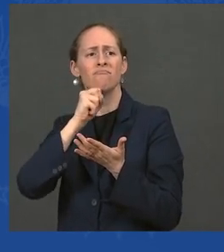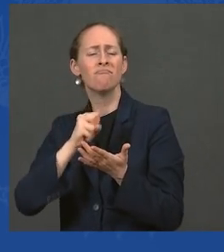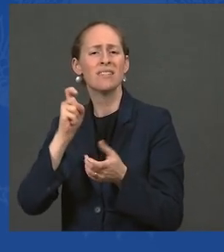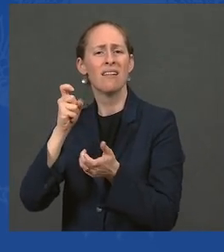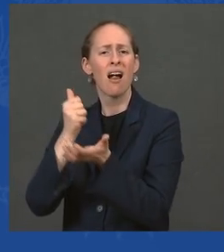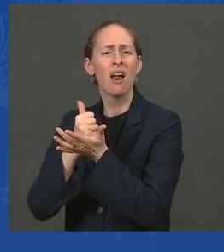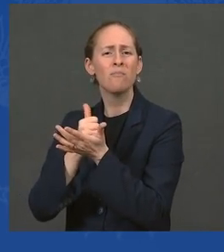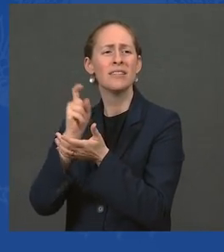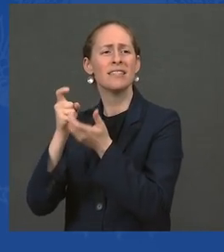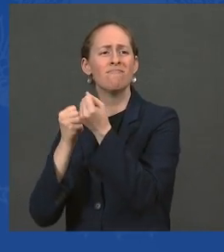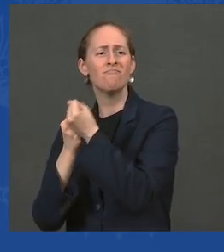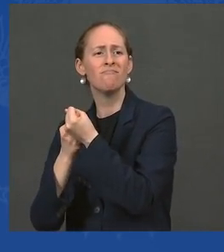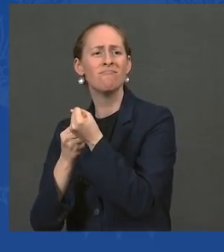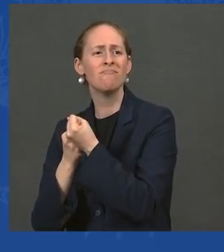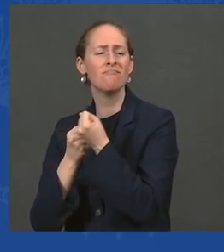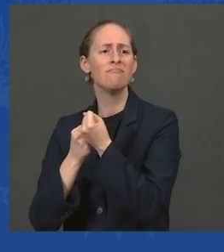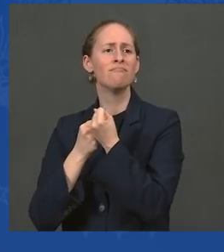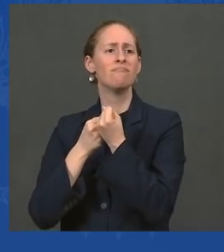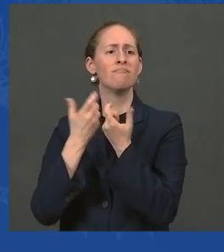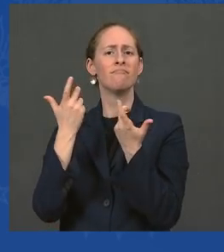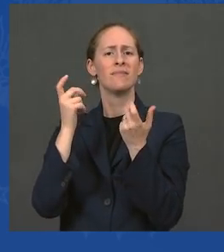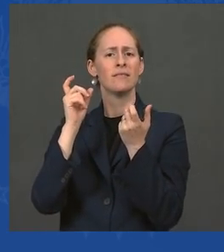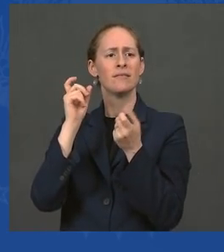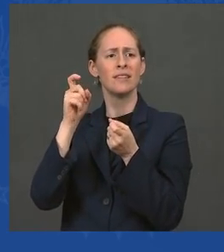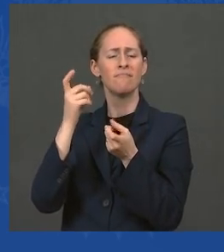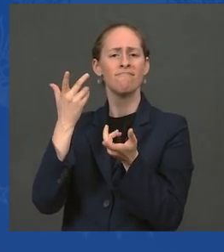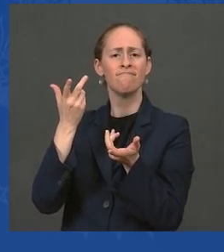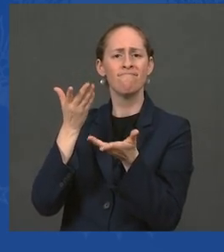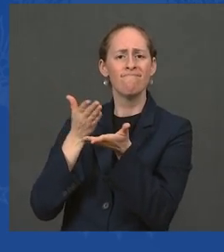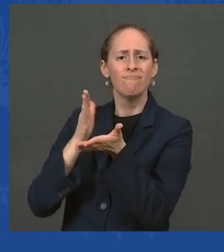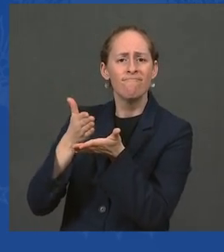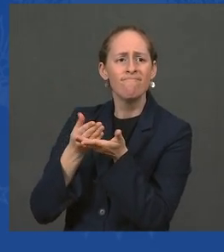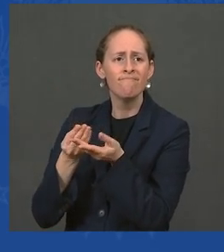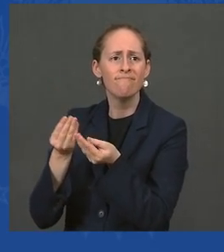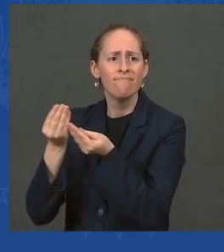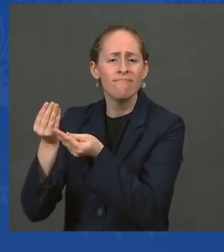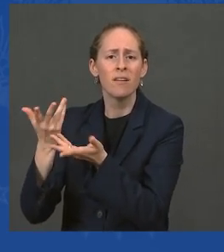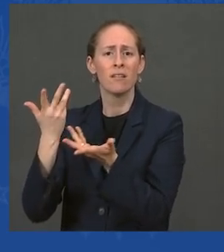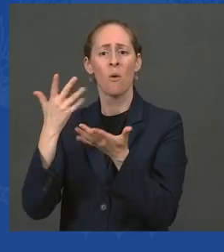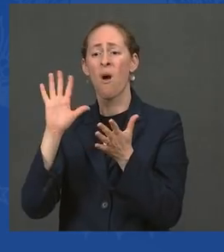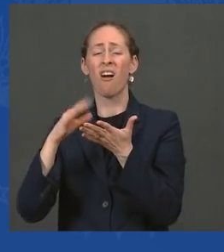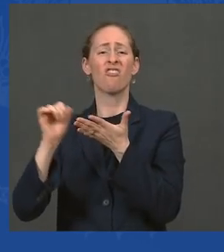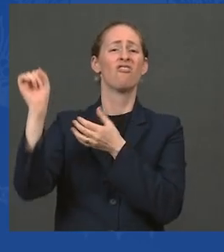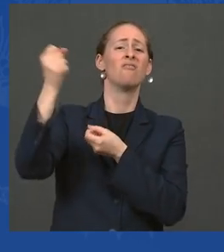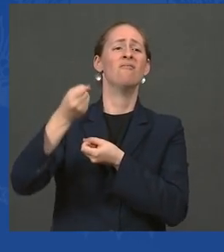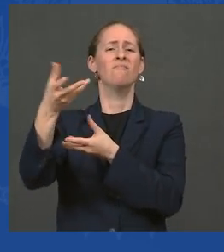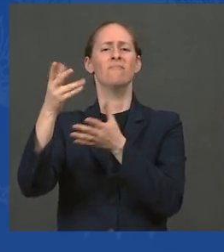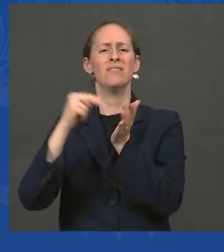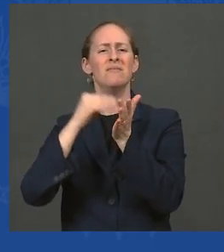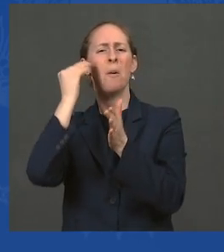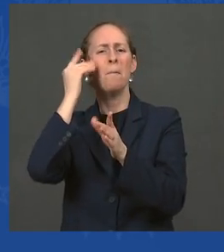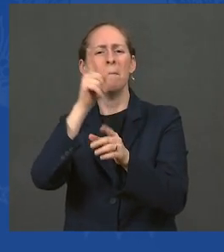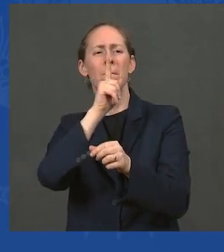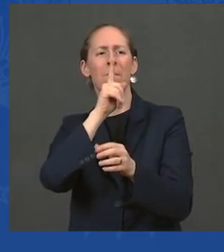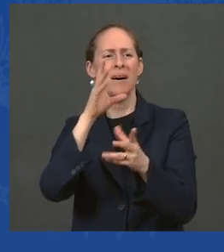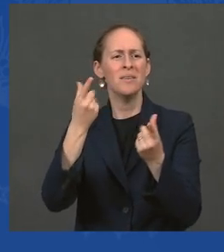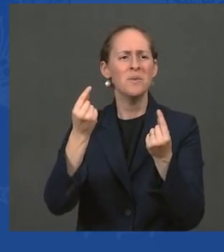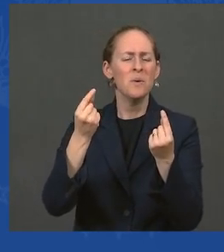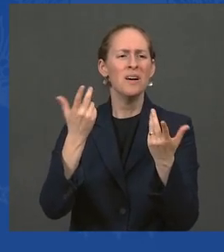making the meals for themselves; don't want to put them in nursing homes, only -- not only because of the cost, but because of a matter of dignity.